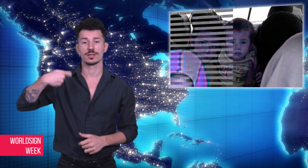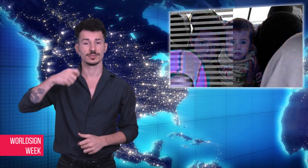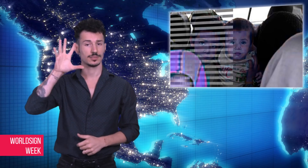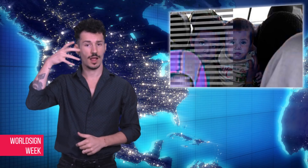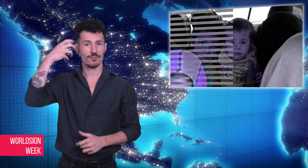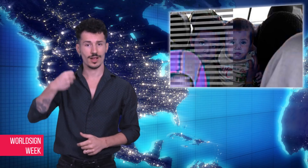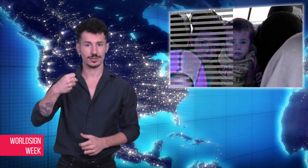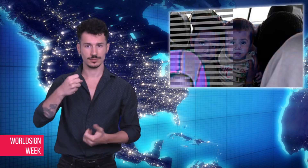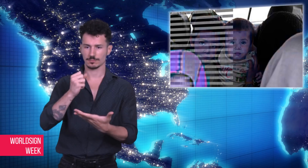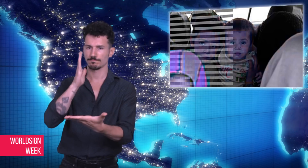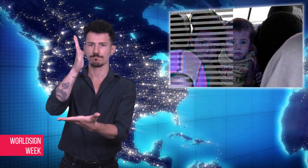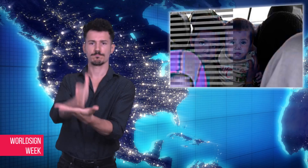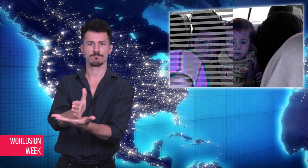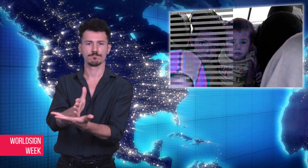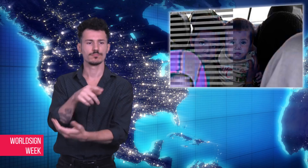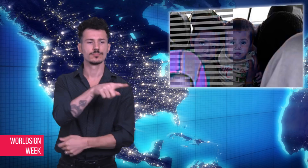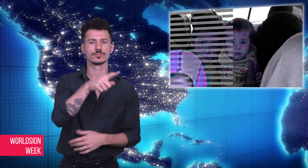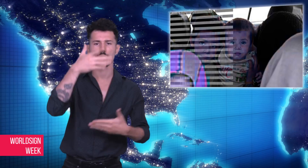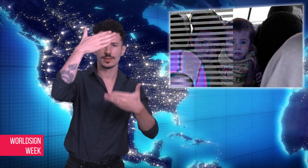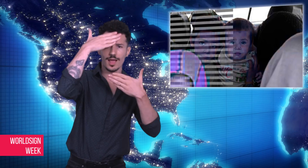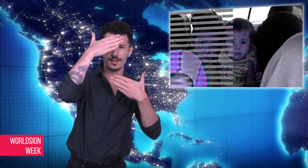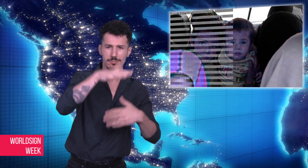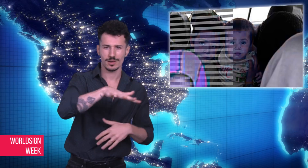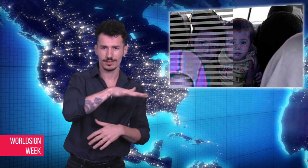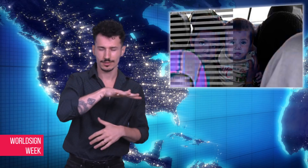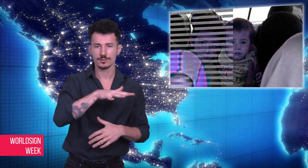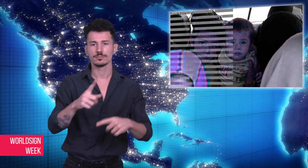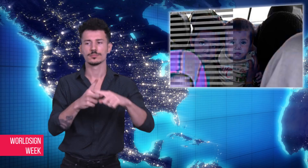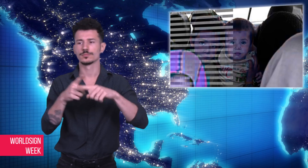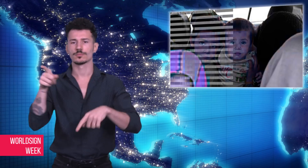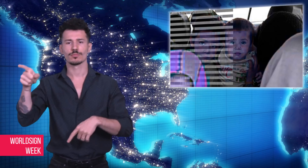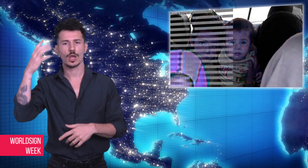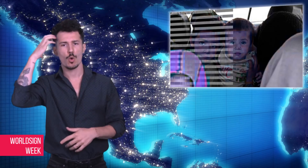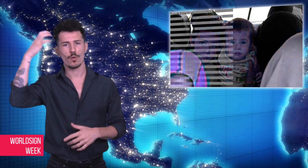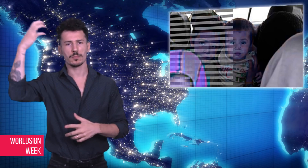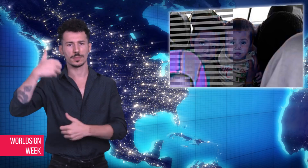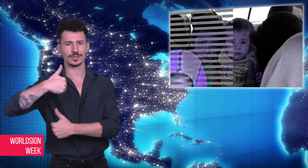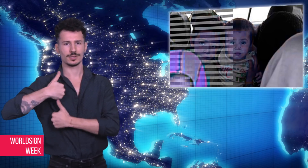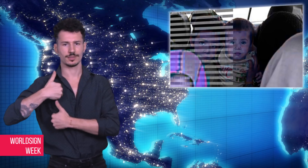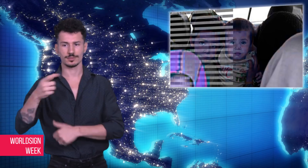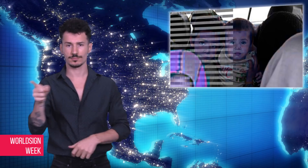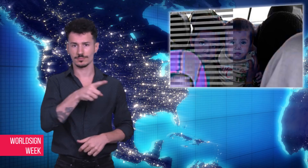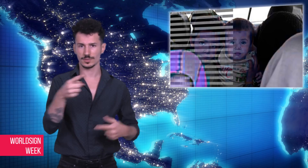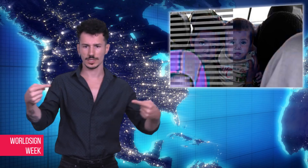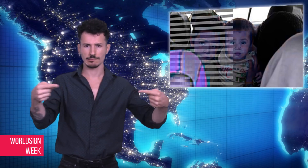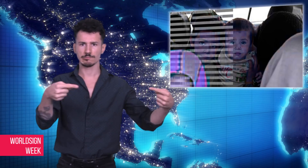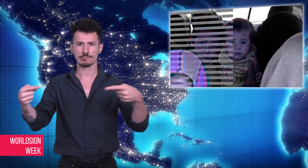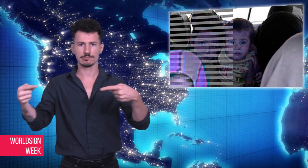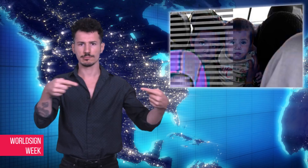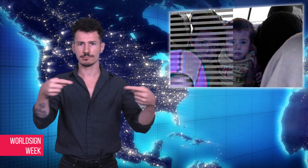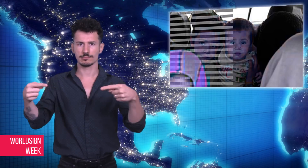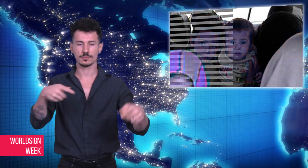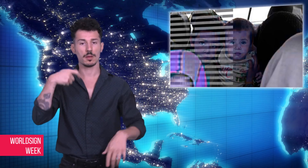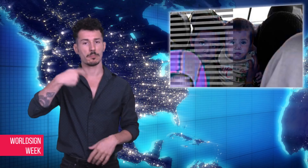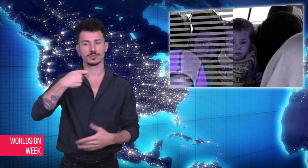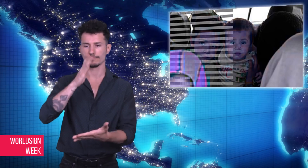Although the president of Afghanistan called for a cease fire between the